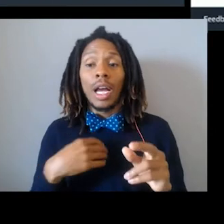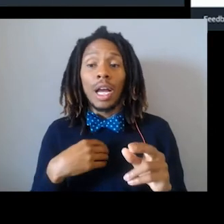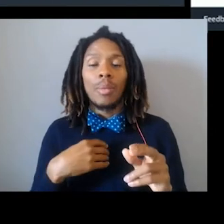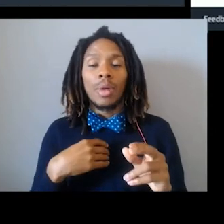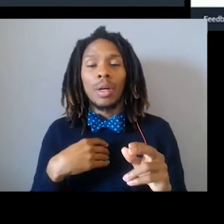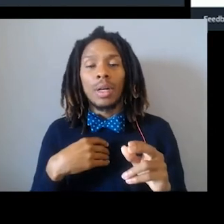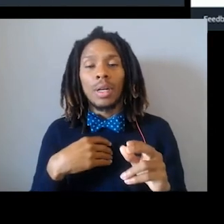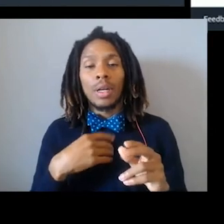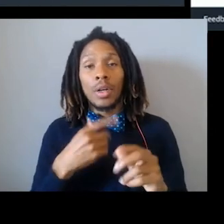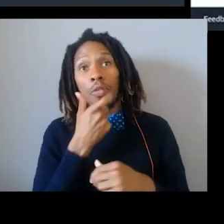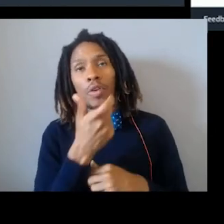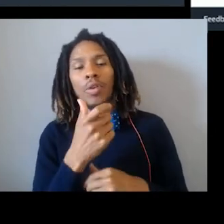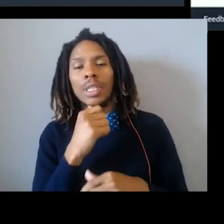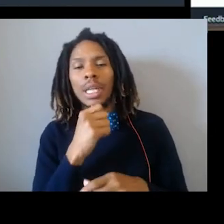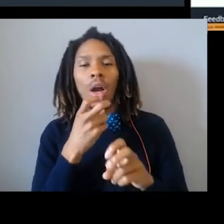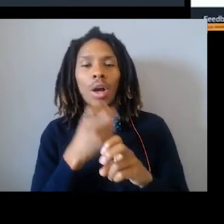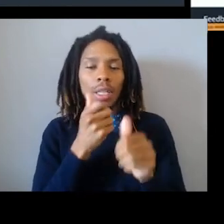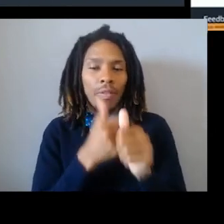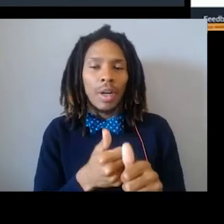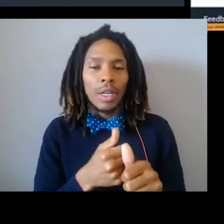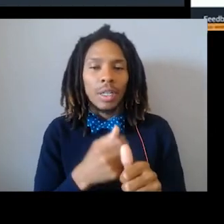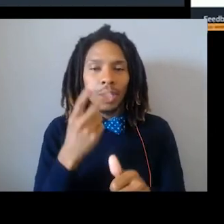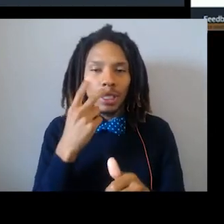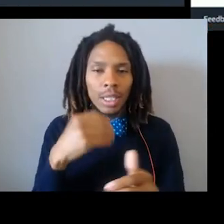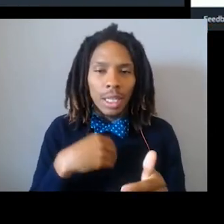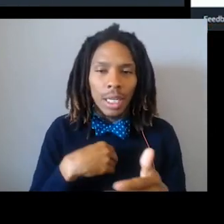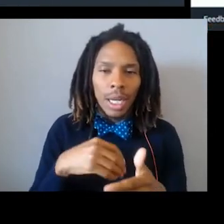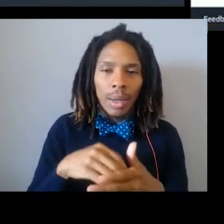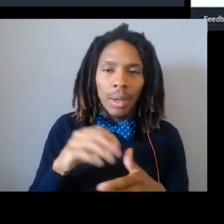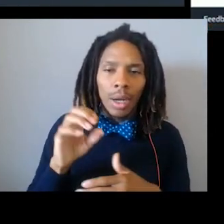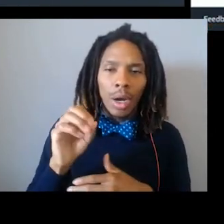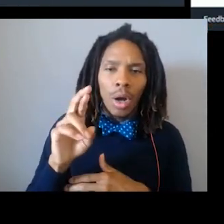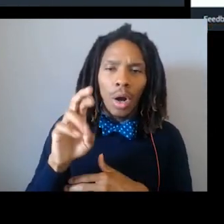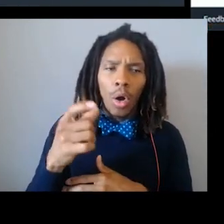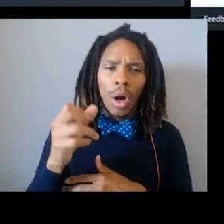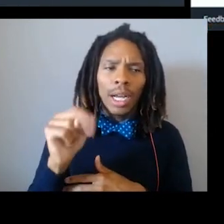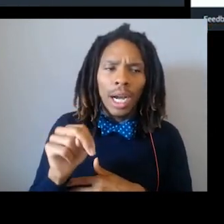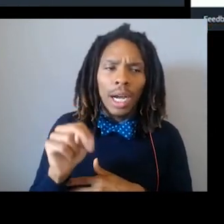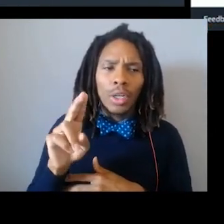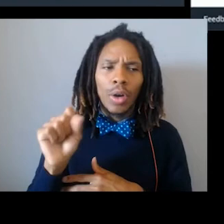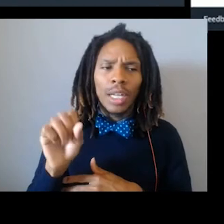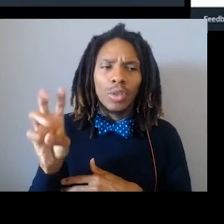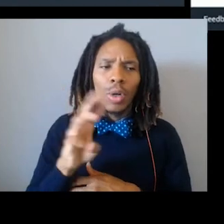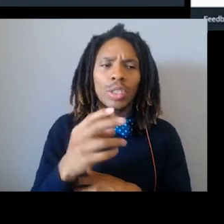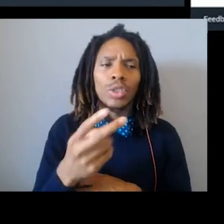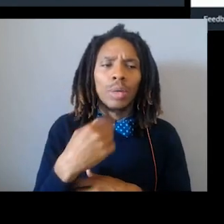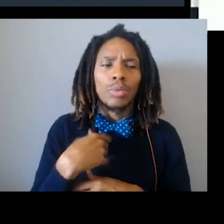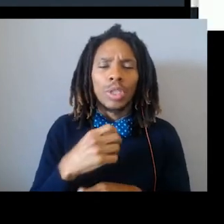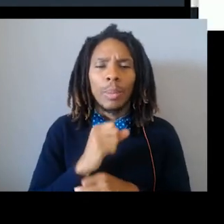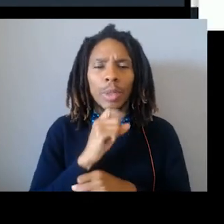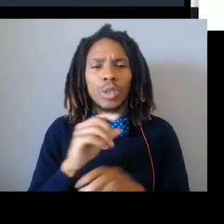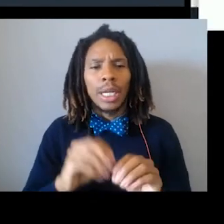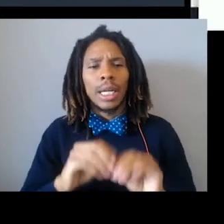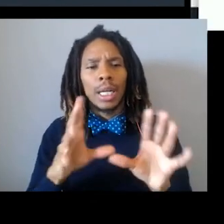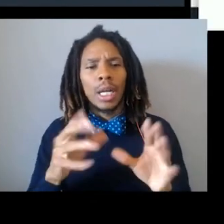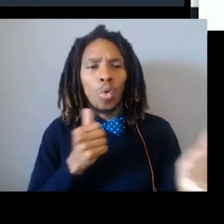but here you'll see I'm in Oregon, US-West-2, right. So just trying to make it clear and represent which region I'm in. And I'll try to,